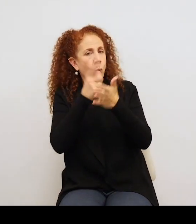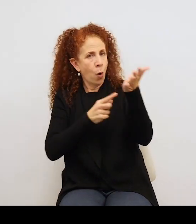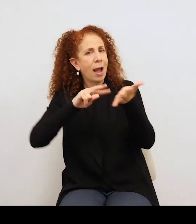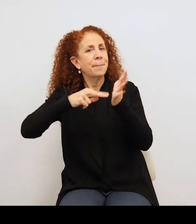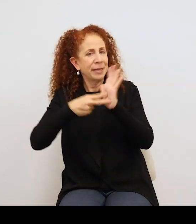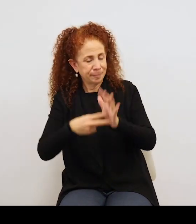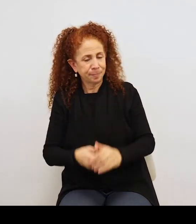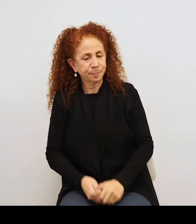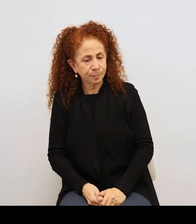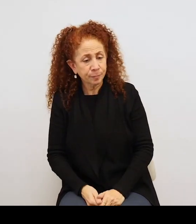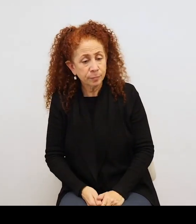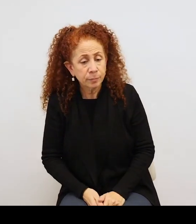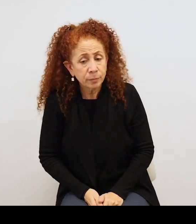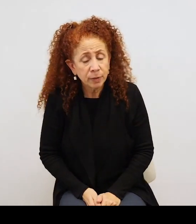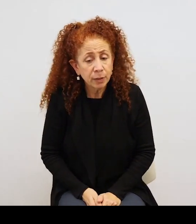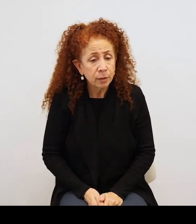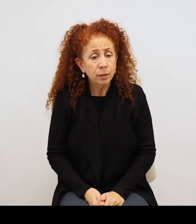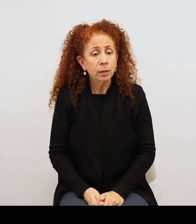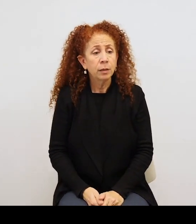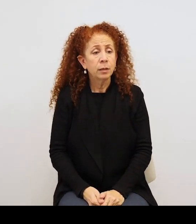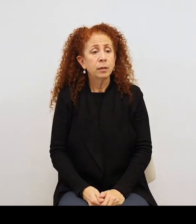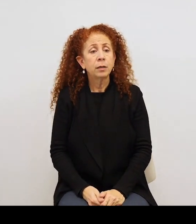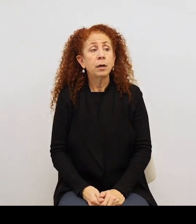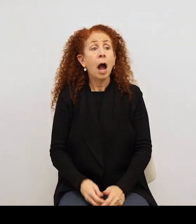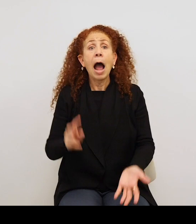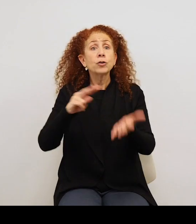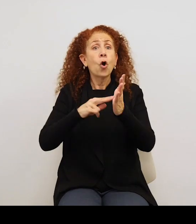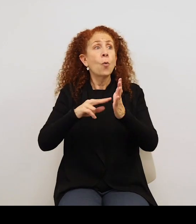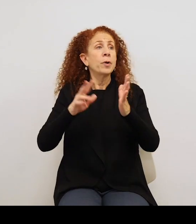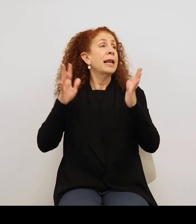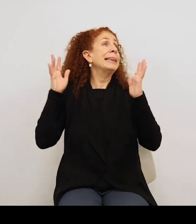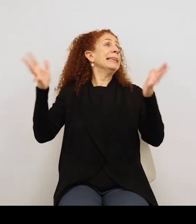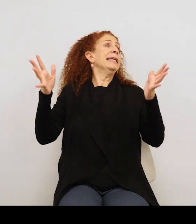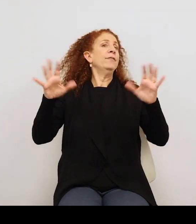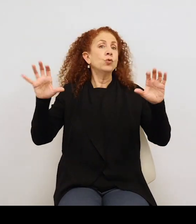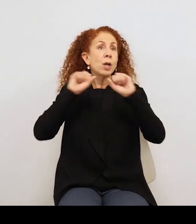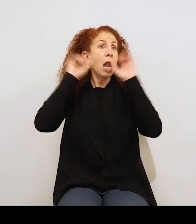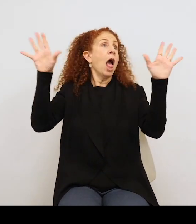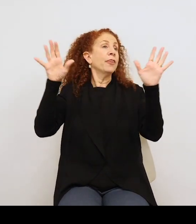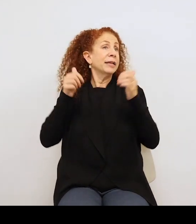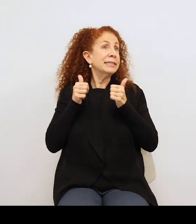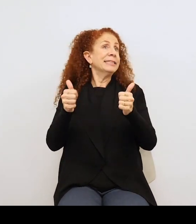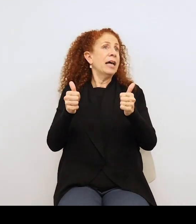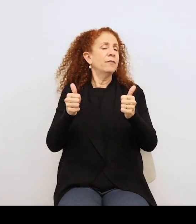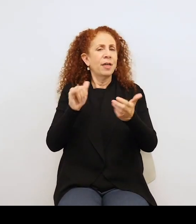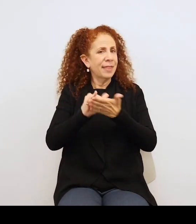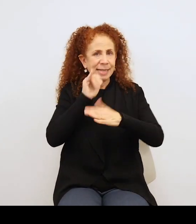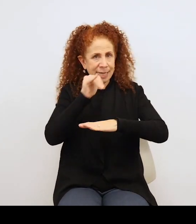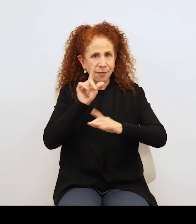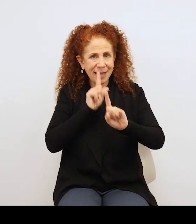Because I wouldn't say let's not do anything, and let's leave everything to its own development, because that's not the answer either, right?